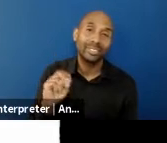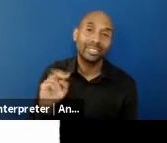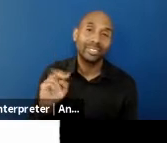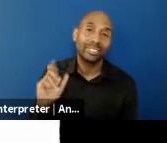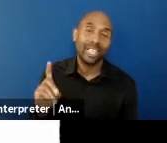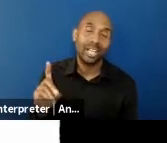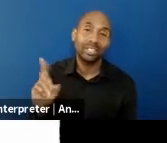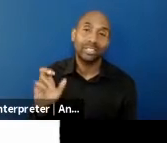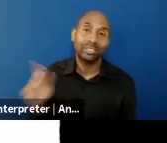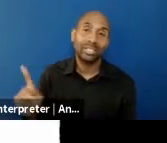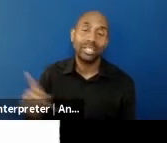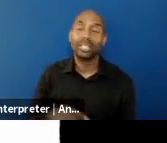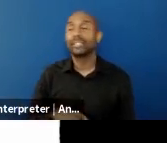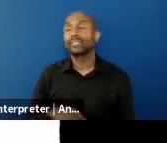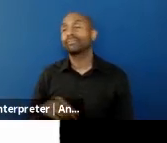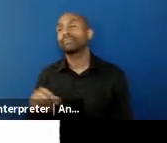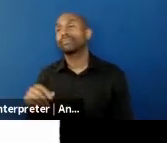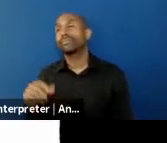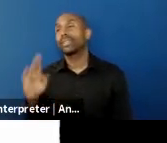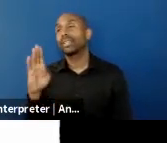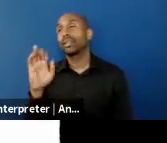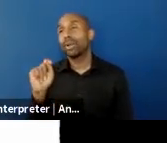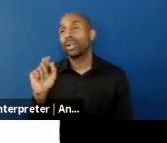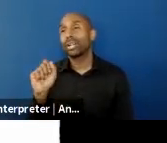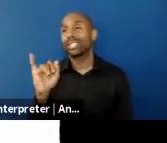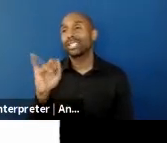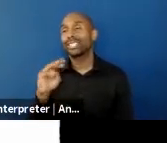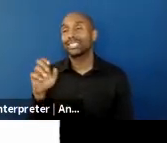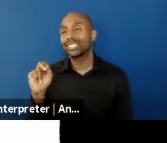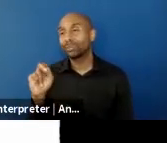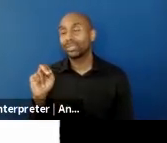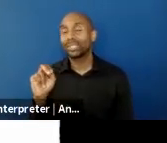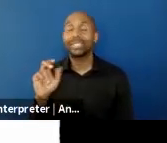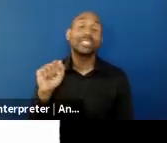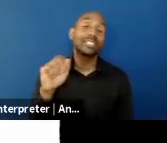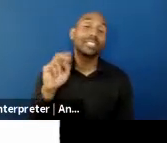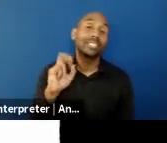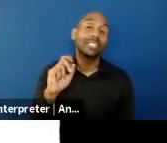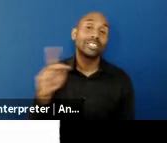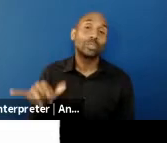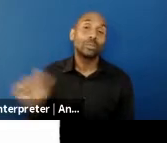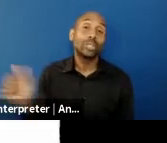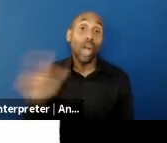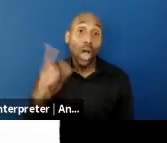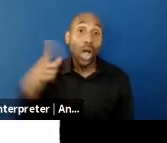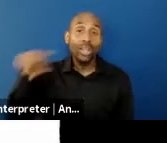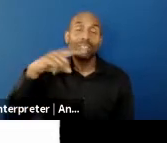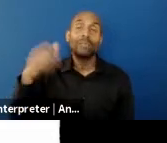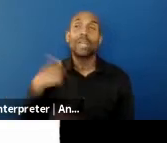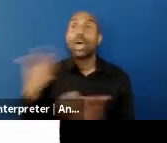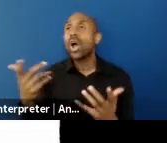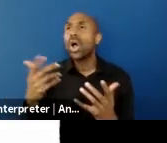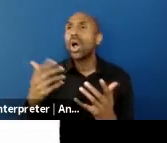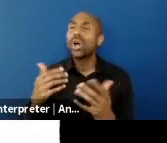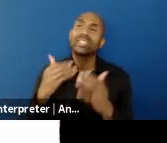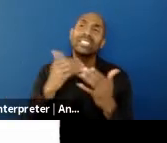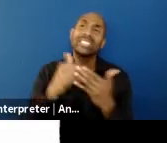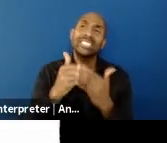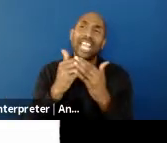But I chose clams because I liked chewing them. My dad always got horseradish which I was grossed out by it.